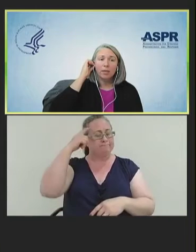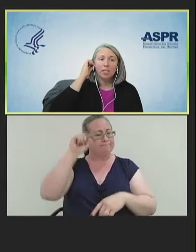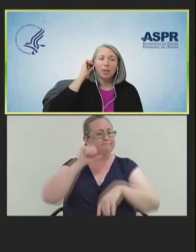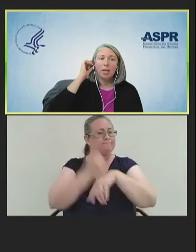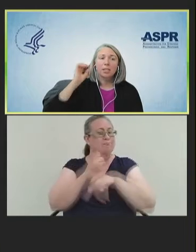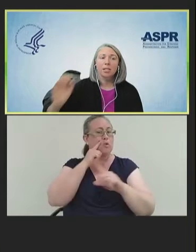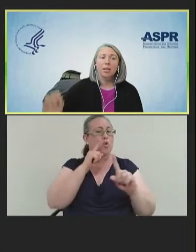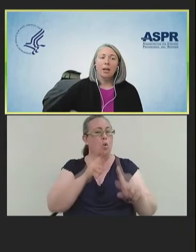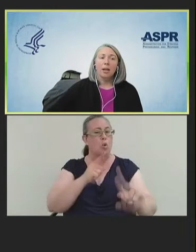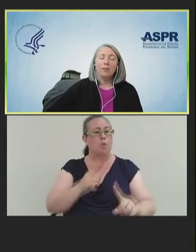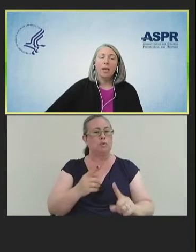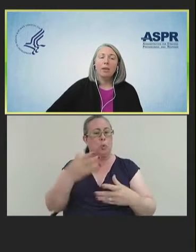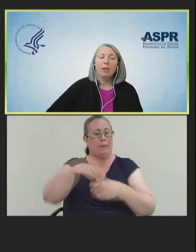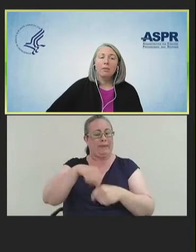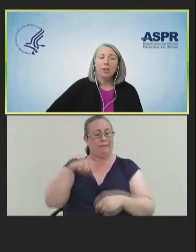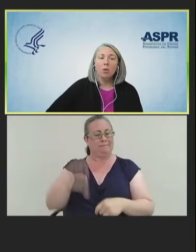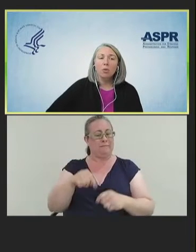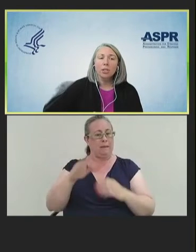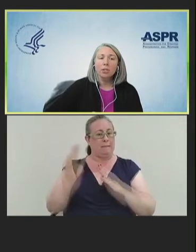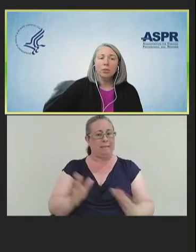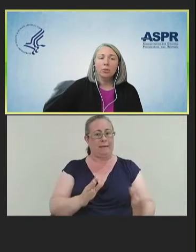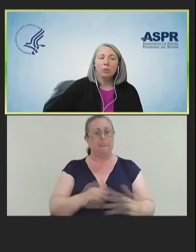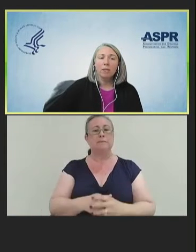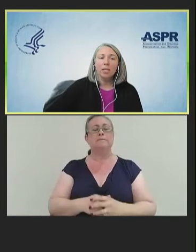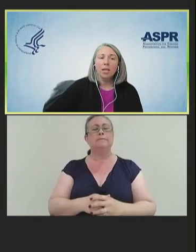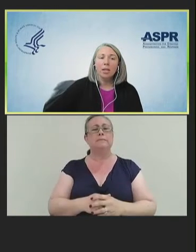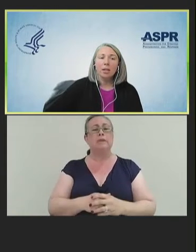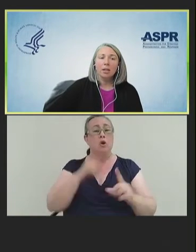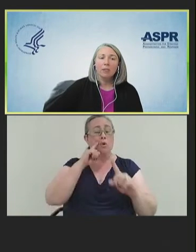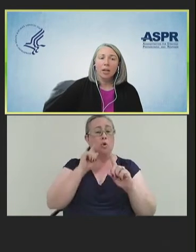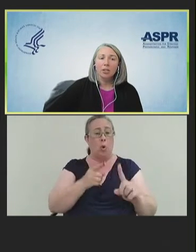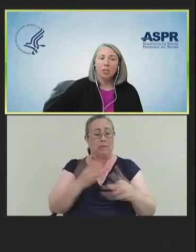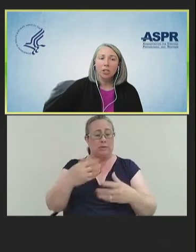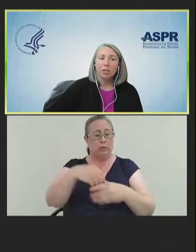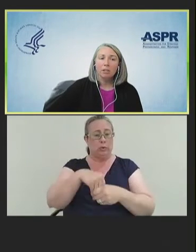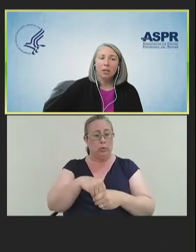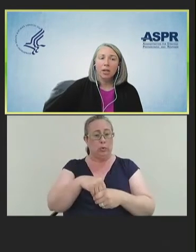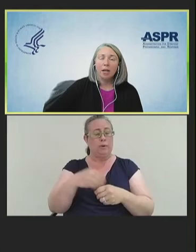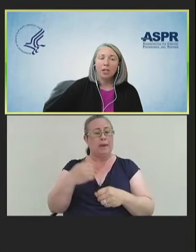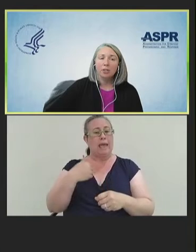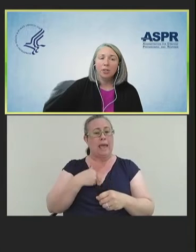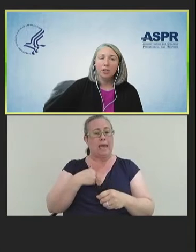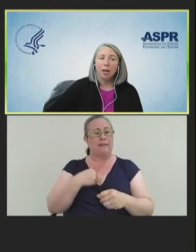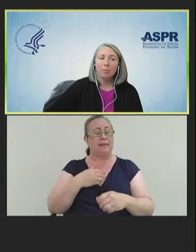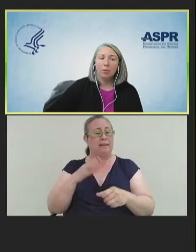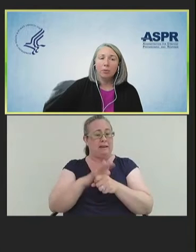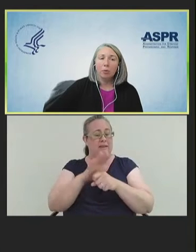within these plans. And they -- the goals include maintaining enough antigen and adjuvant to rapidly